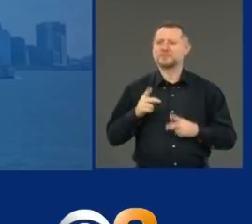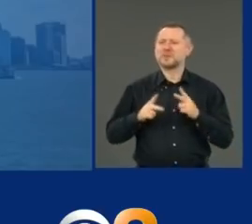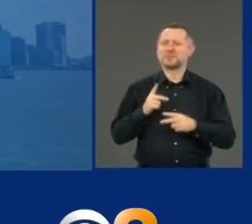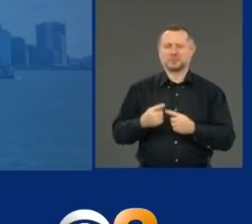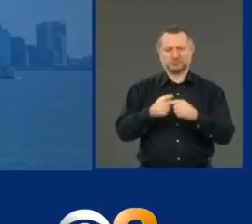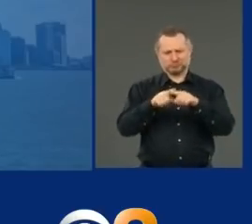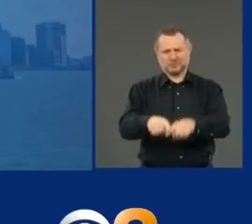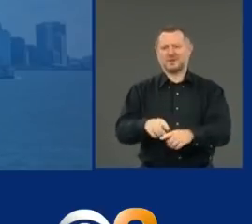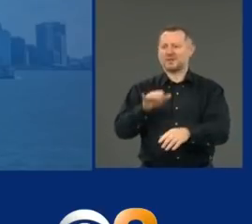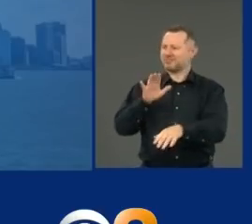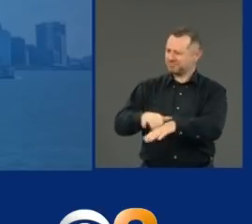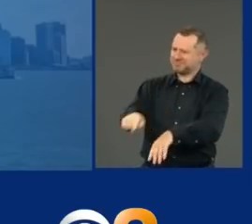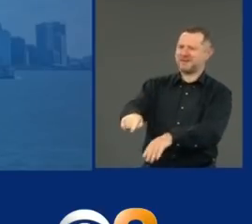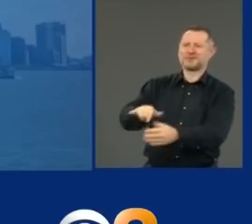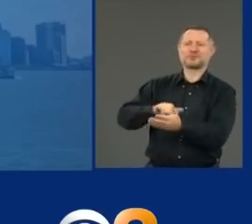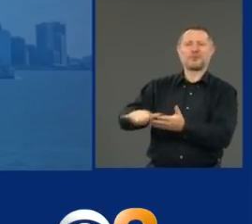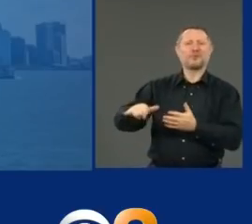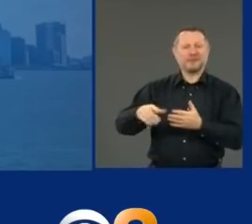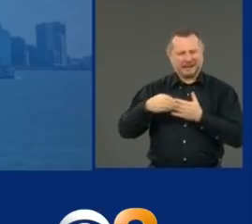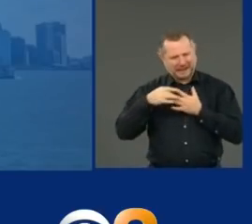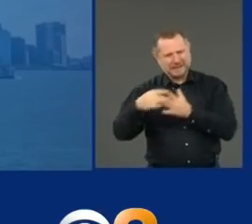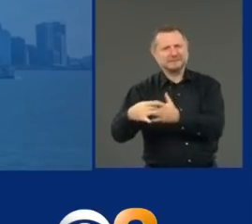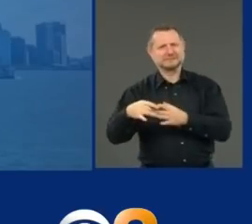HE USED NEW YORK AS A LABORATORY AND BROUGHT IT